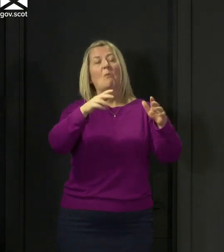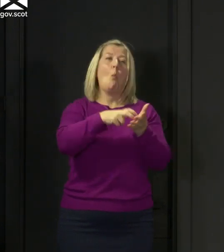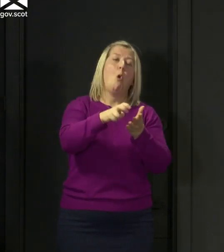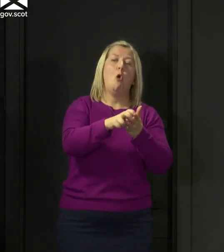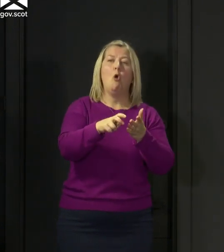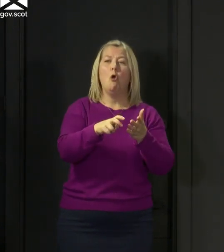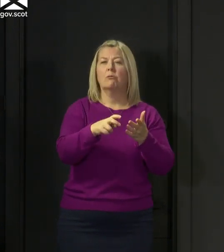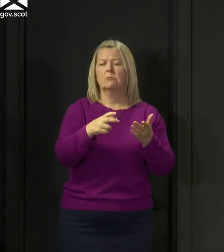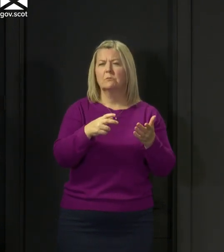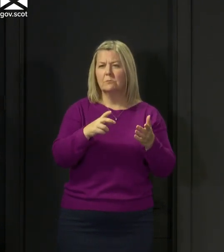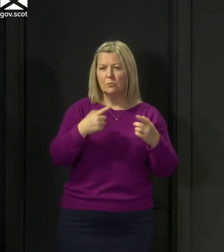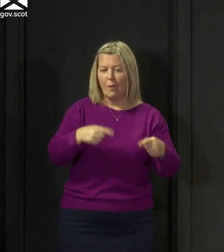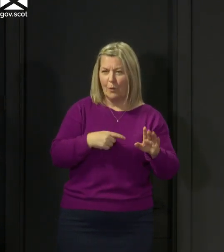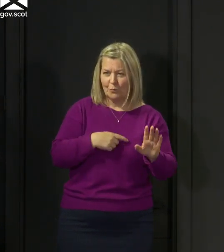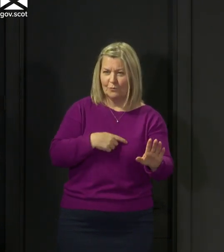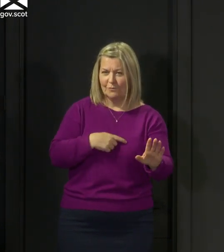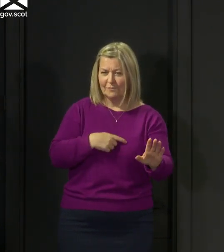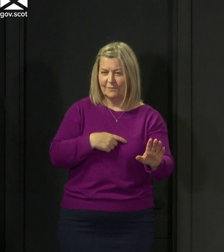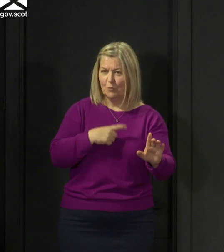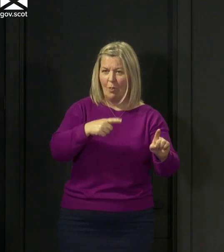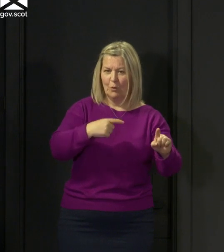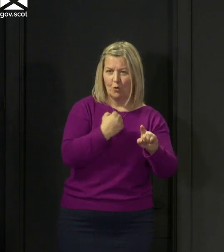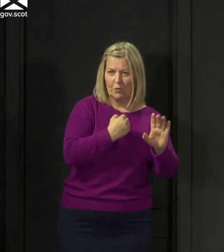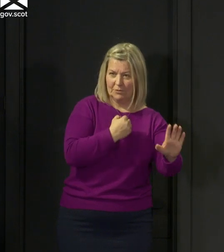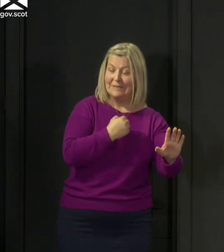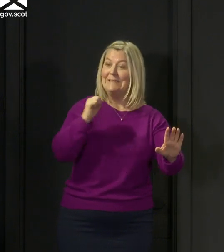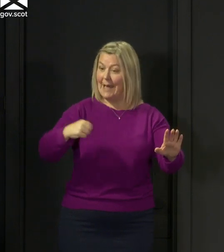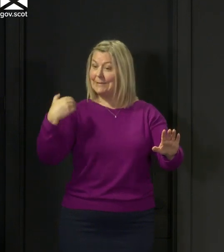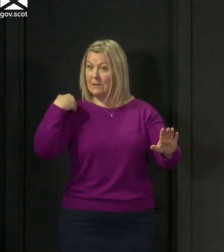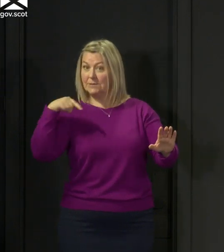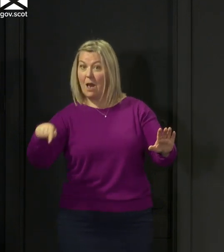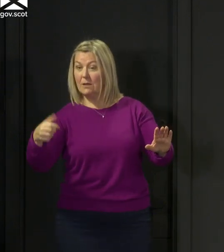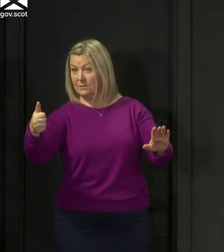because that is not yet permitted in Scotland. You can exercise as often as you like every